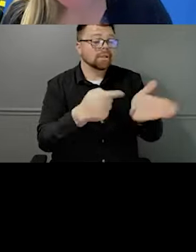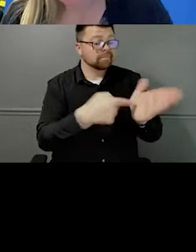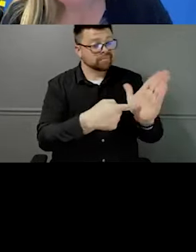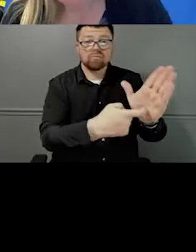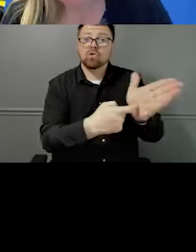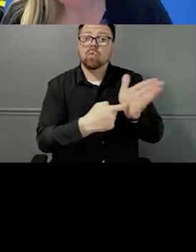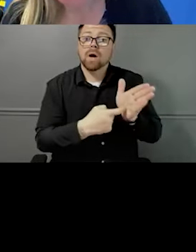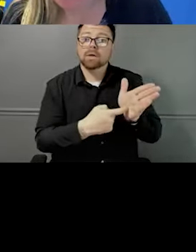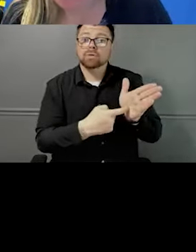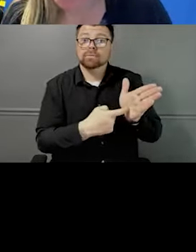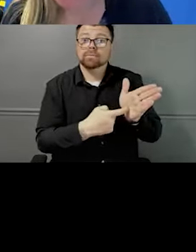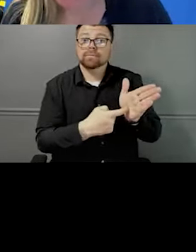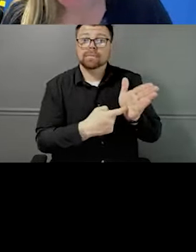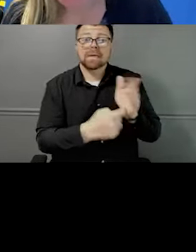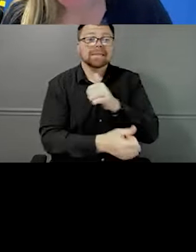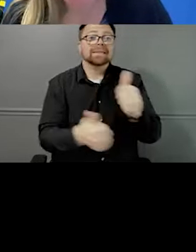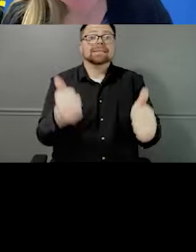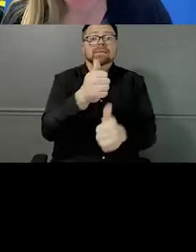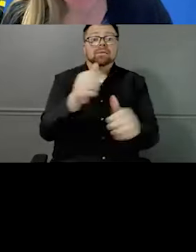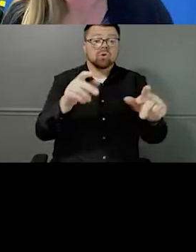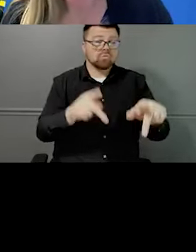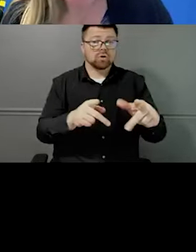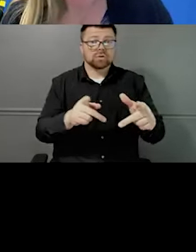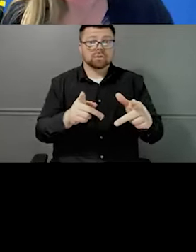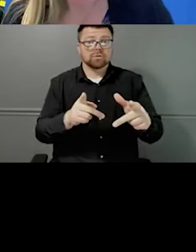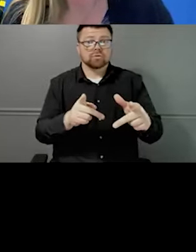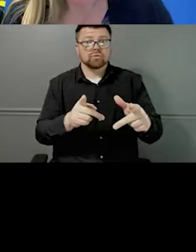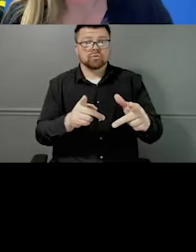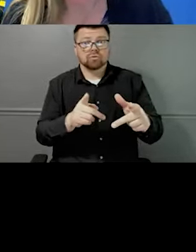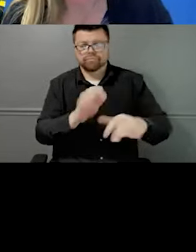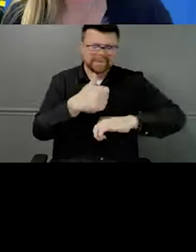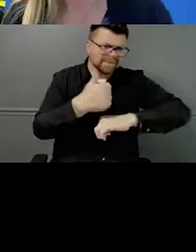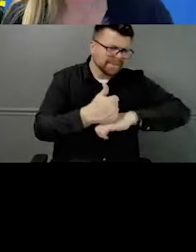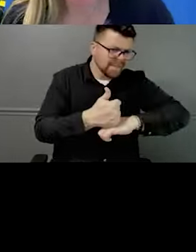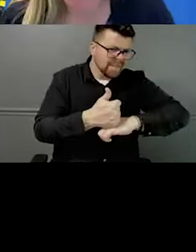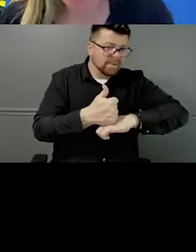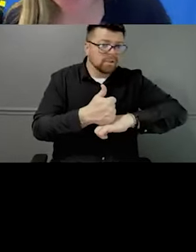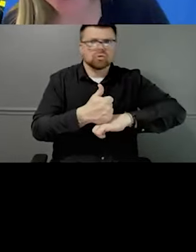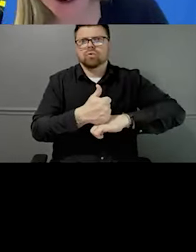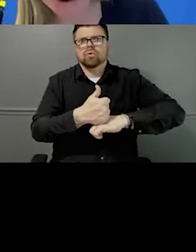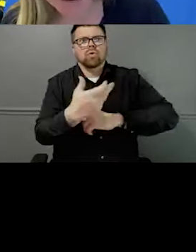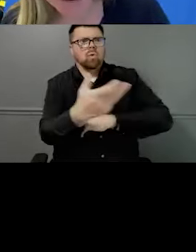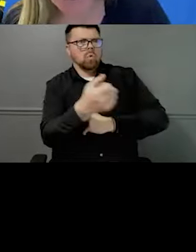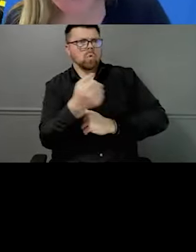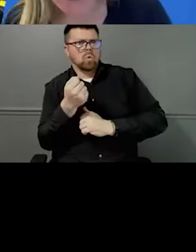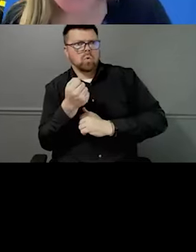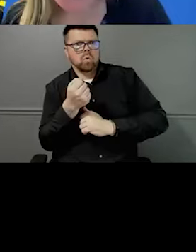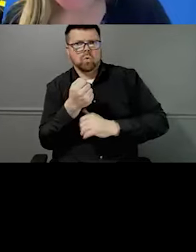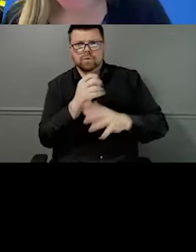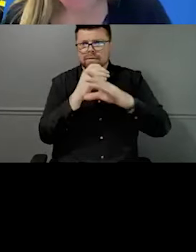the senior/key person to conceal, withhold confidential, financial, or other ties between